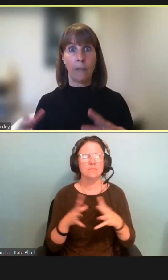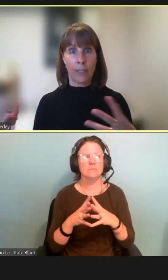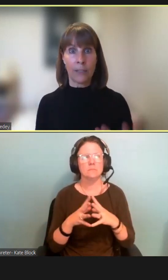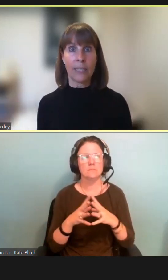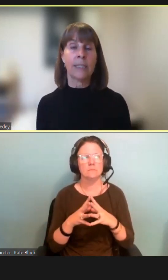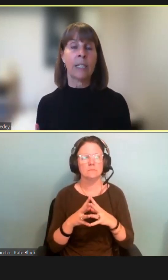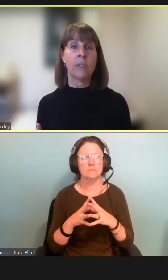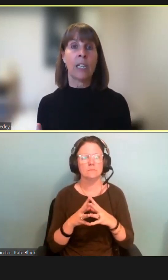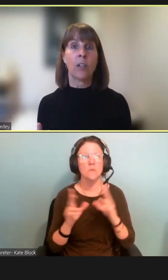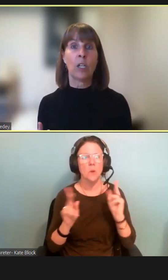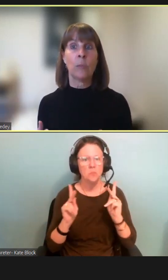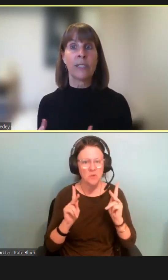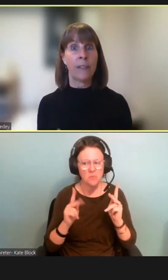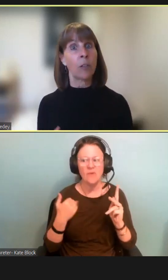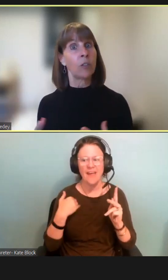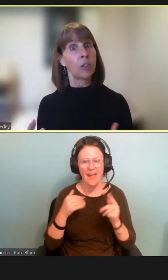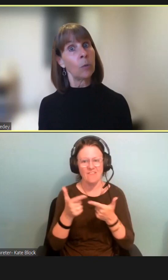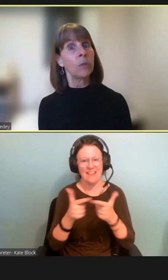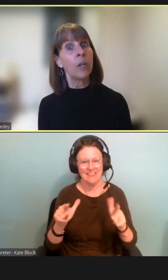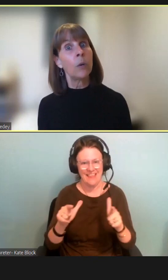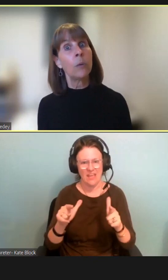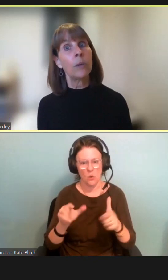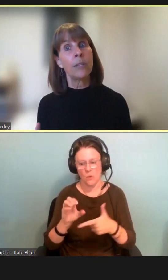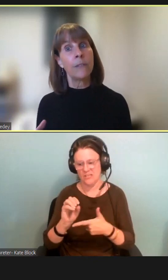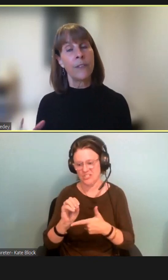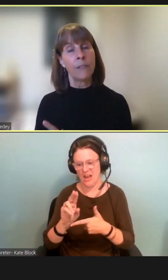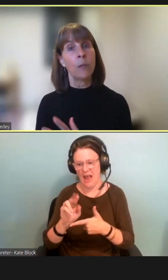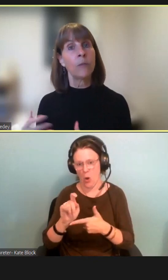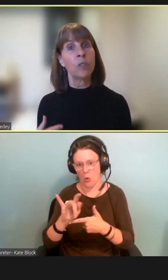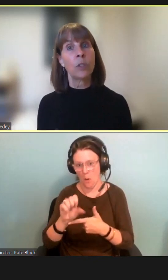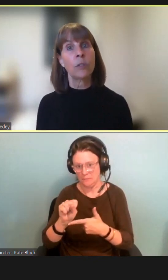elected language outcomes and they don't know if they've come from children who